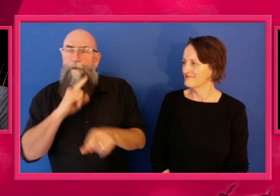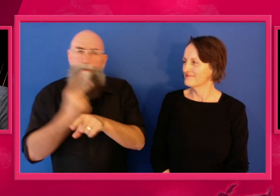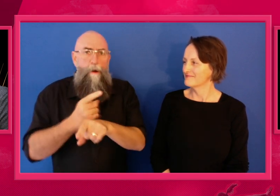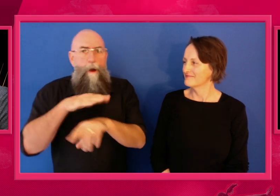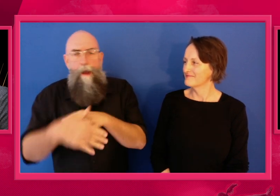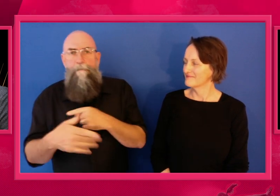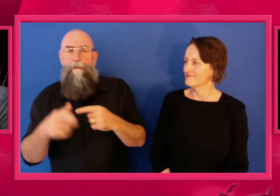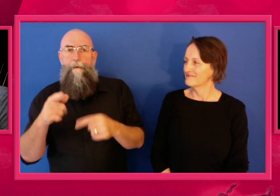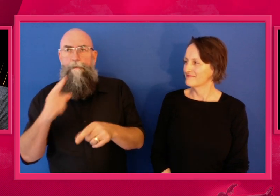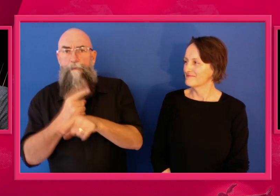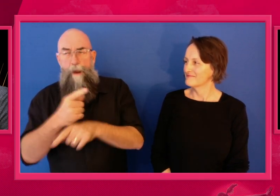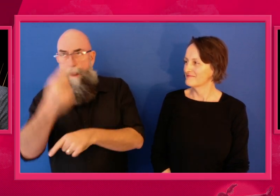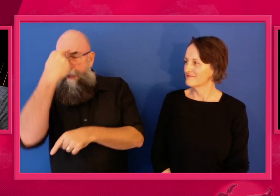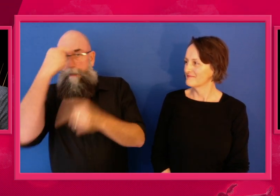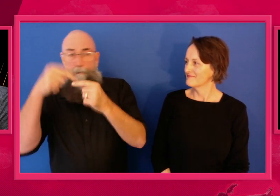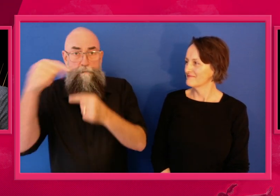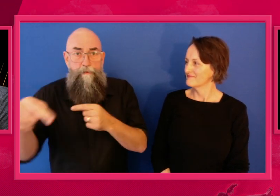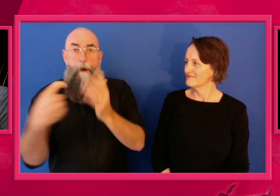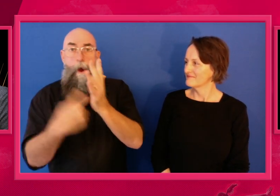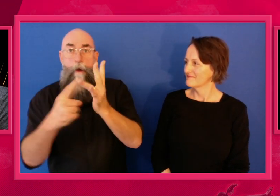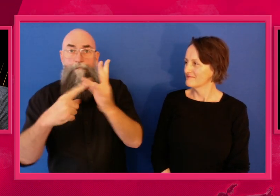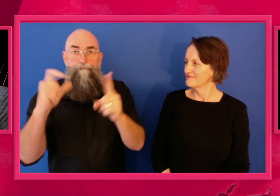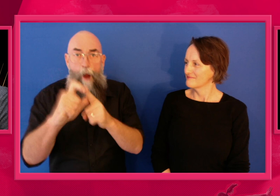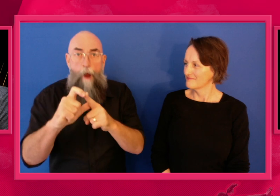the road race is where I'm at. The time trial on the road is where I'm at. That's where